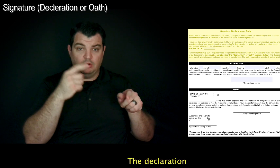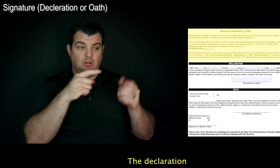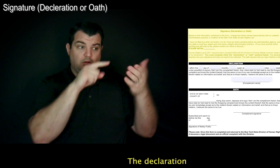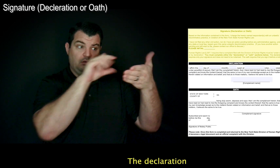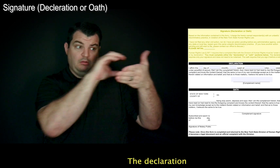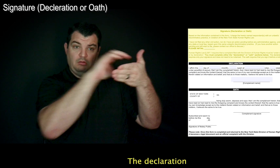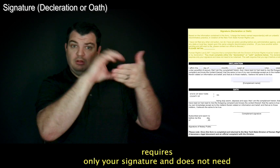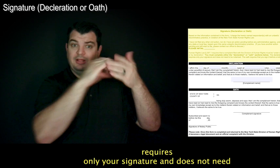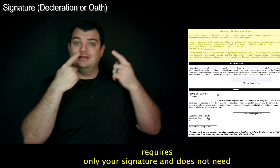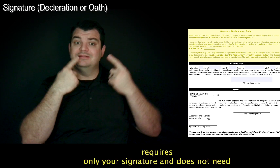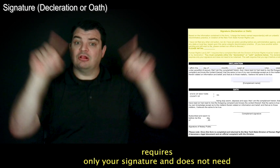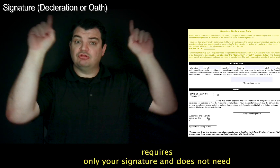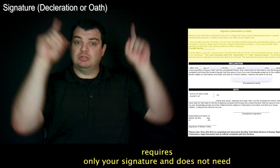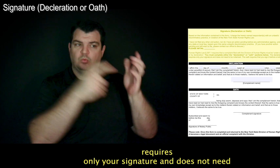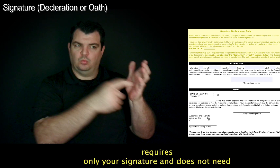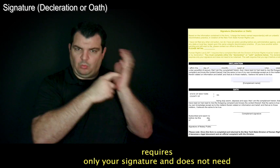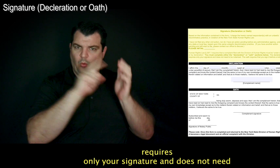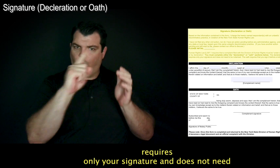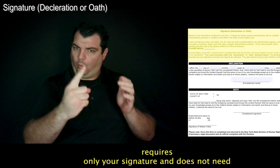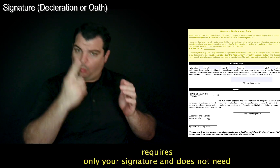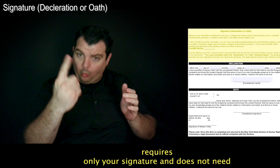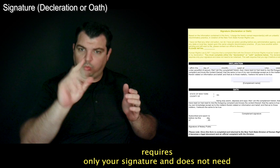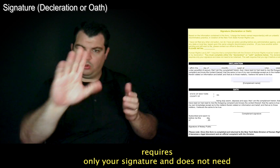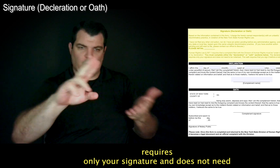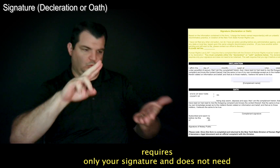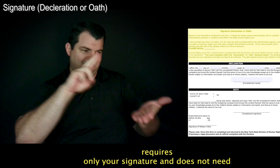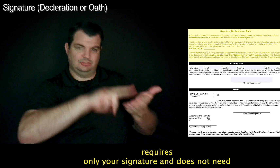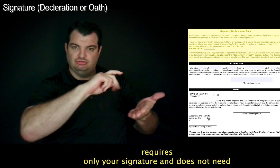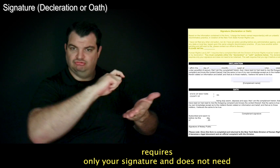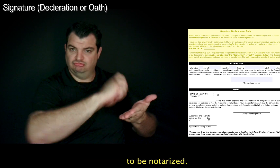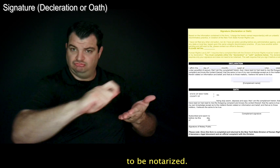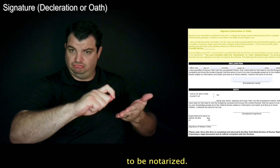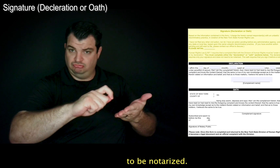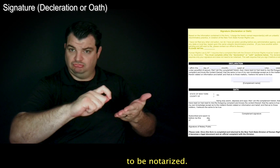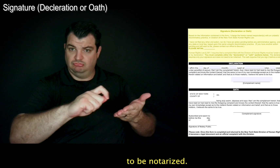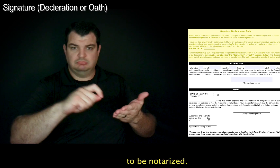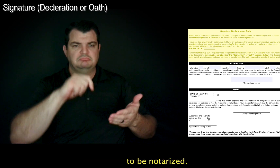The declaration requires only your signature and does not need to be notarized.